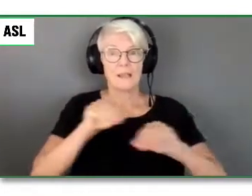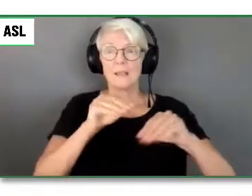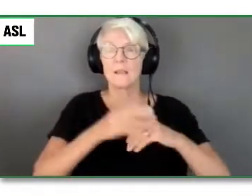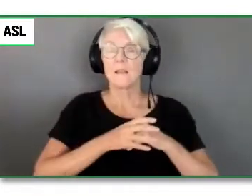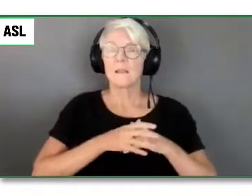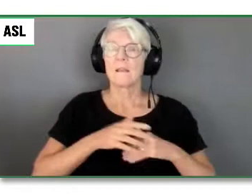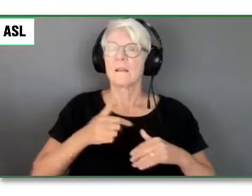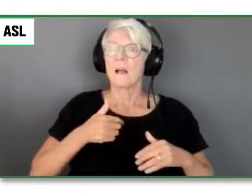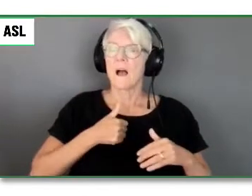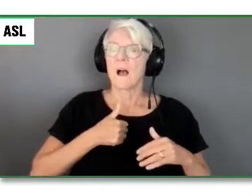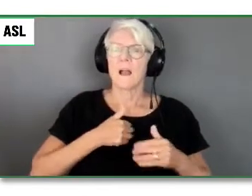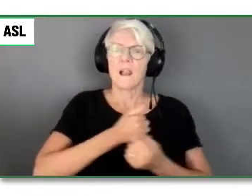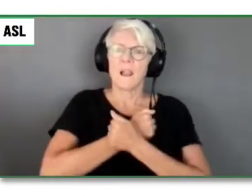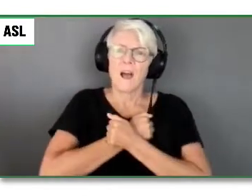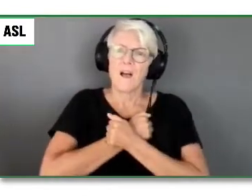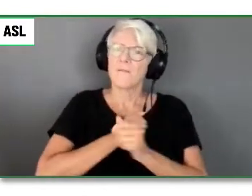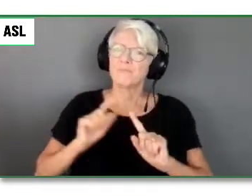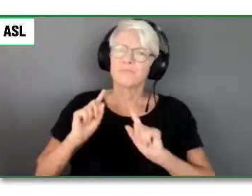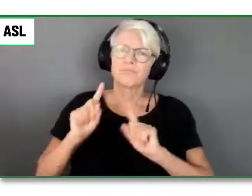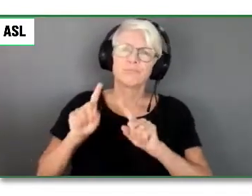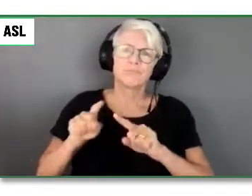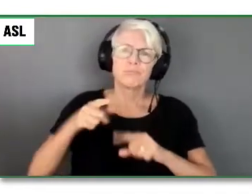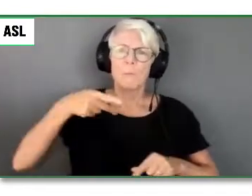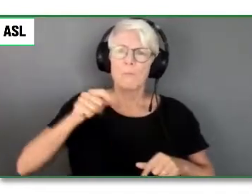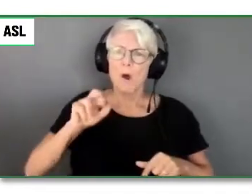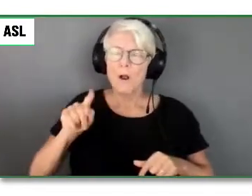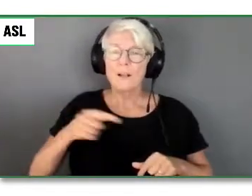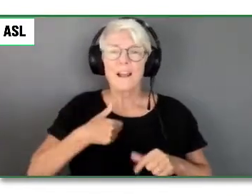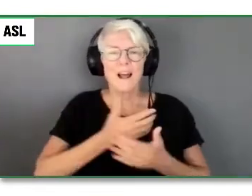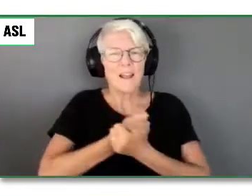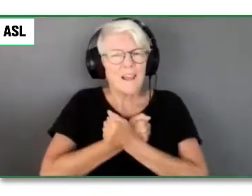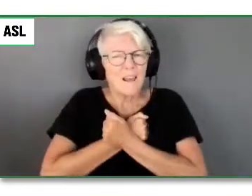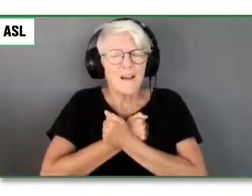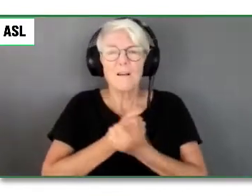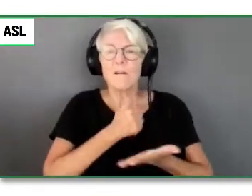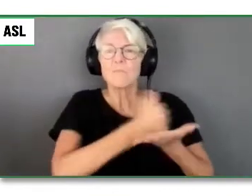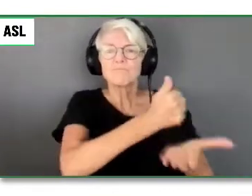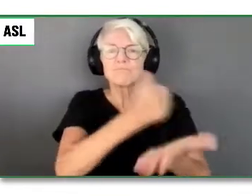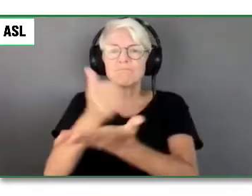helping people access parks. I used to be an ambassador with Alberta